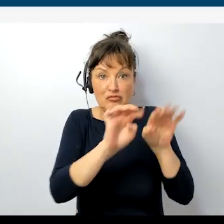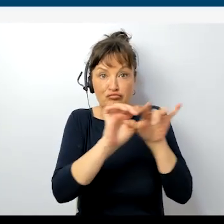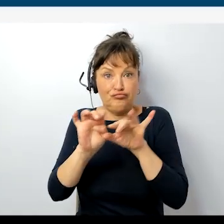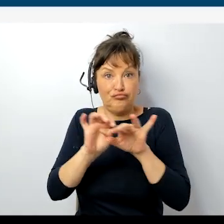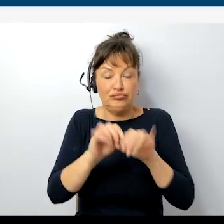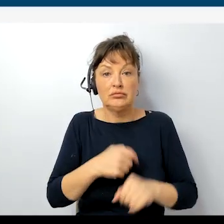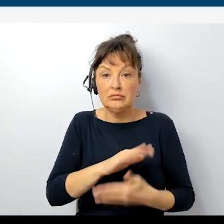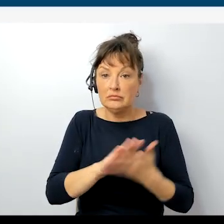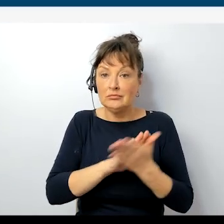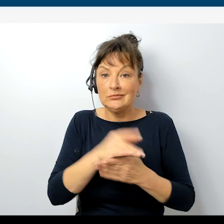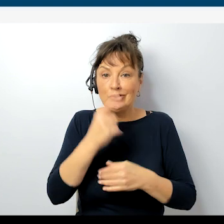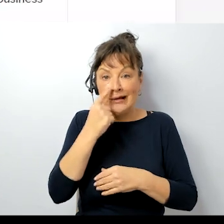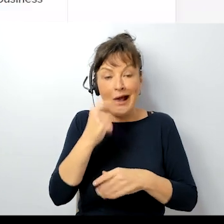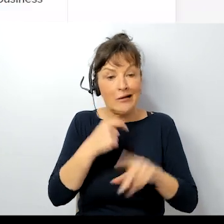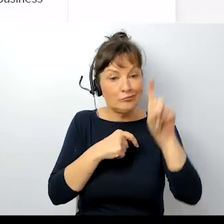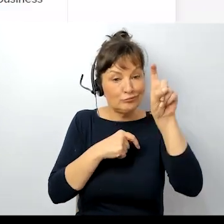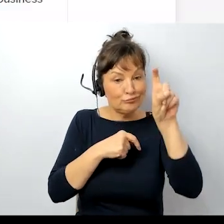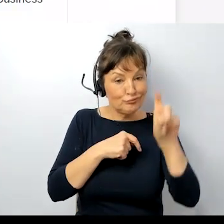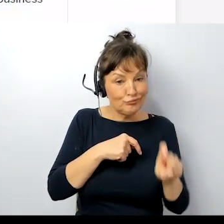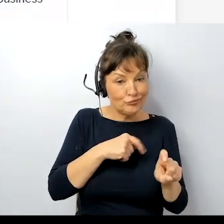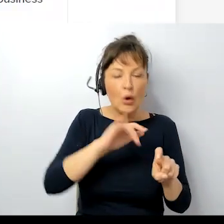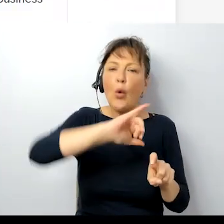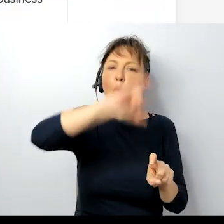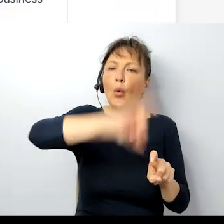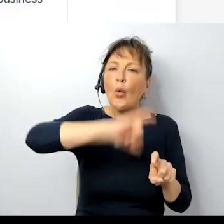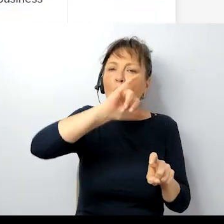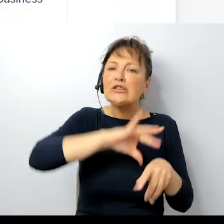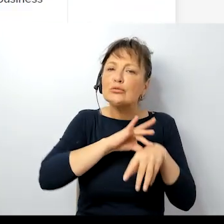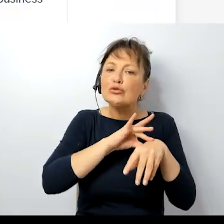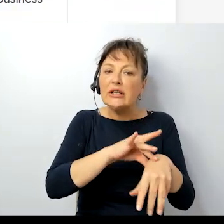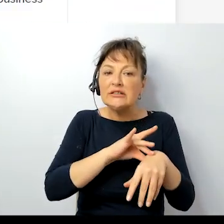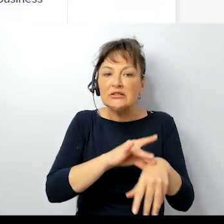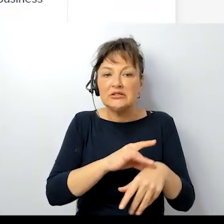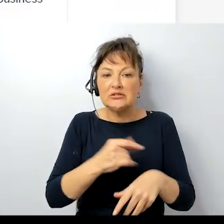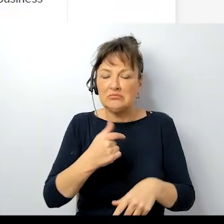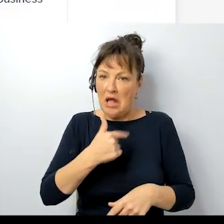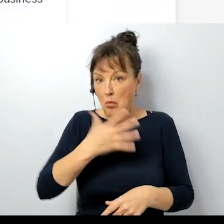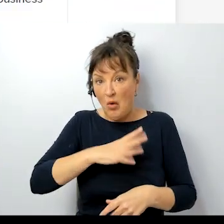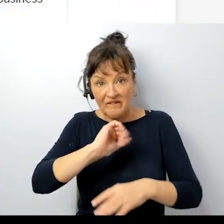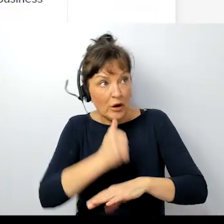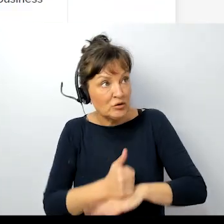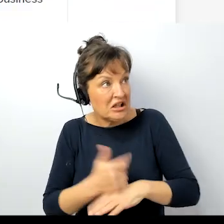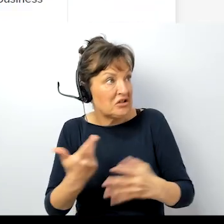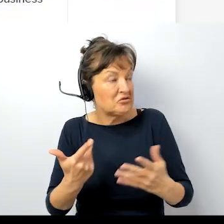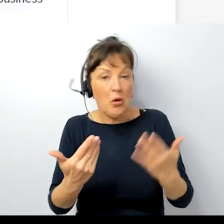in the search bar. You also have the option to select from the left hand menu bar in terms of